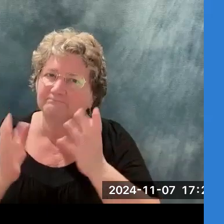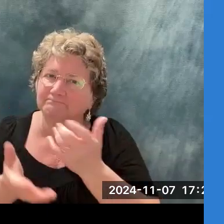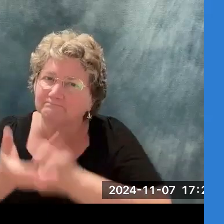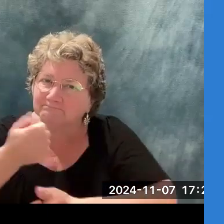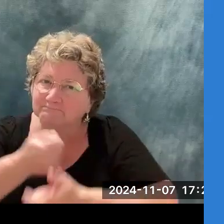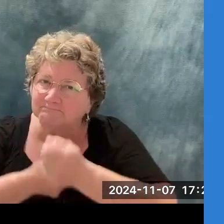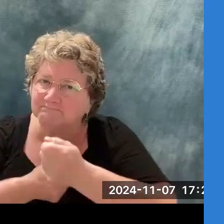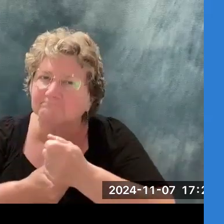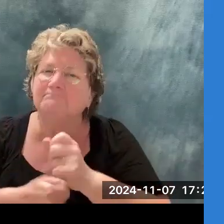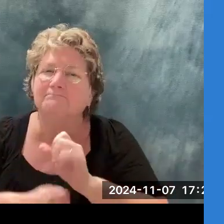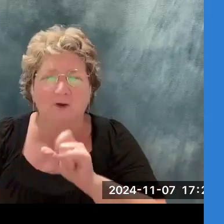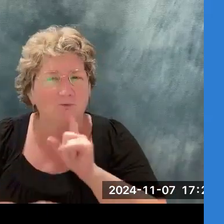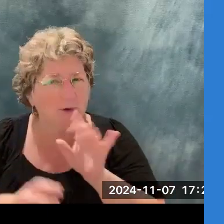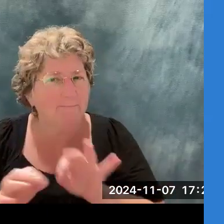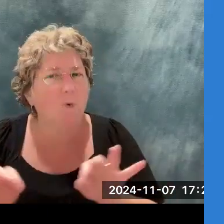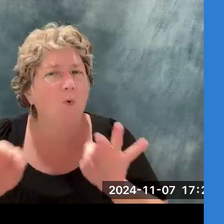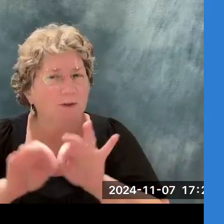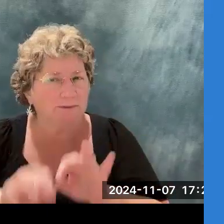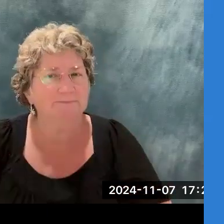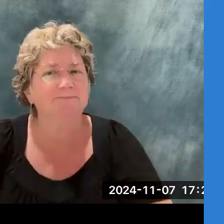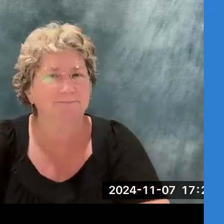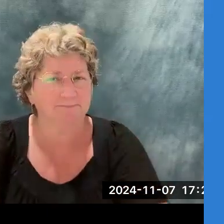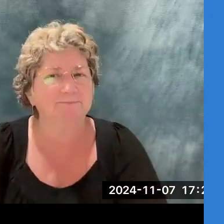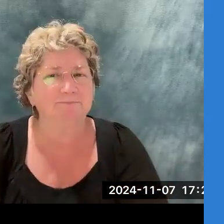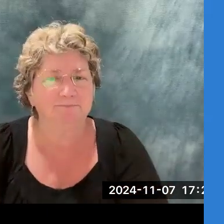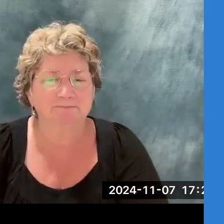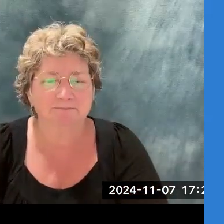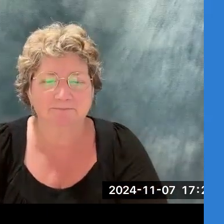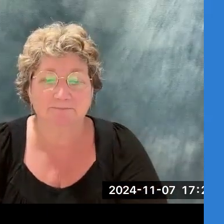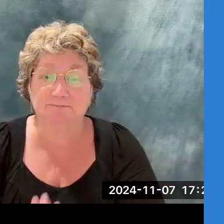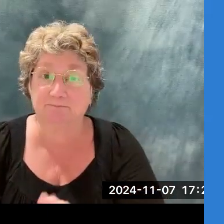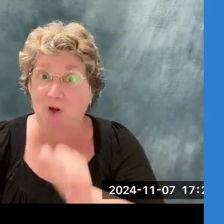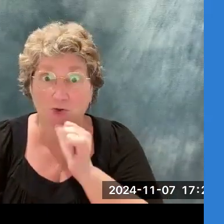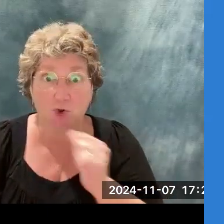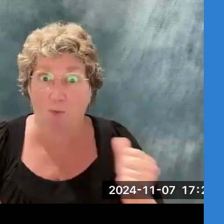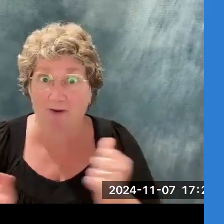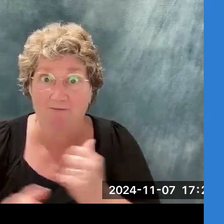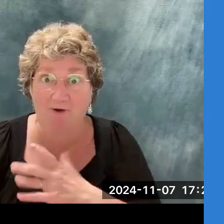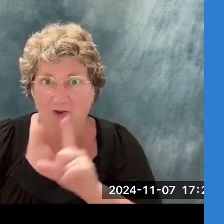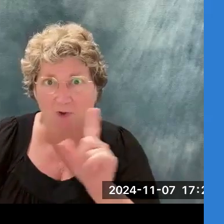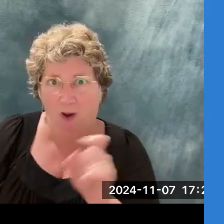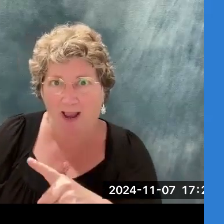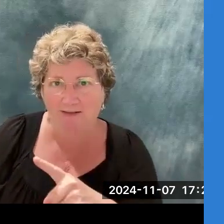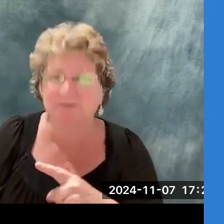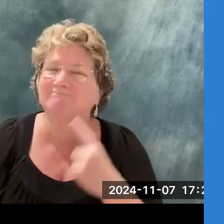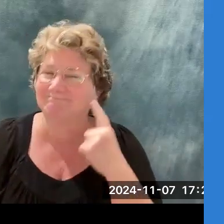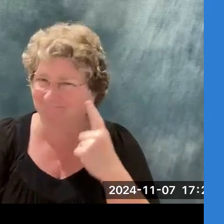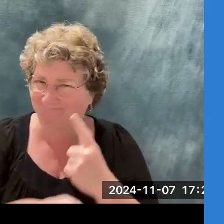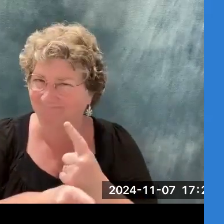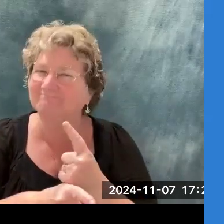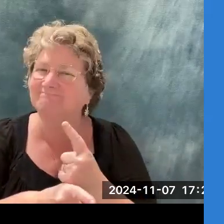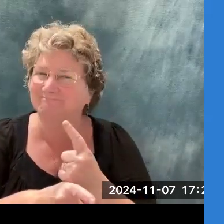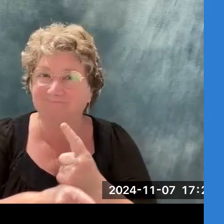Absolutely, those are all great. Don't be afraid to ask. Absolutely. We'll talk a little bit about that. And asking directly.